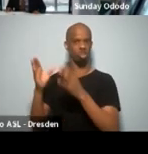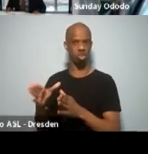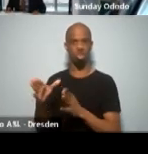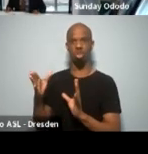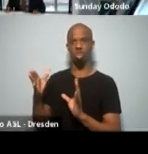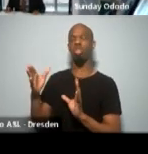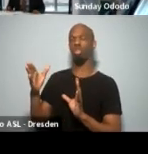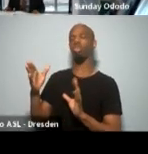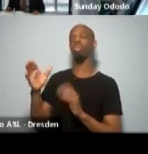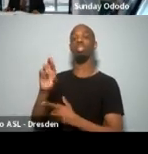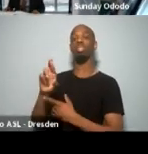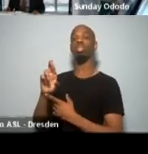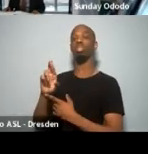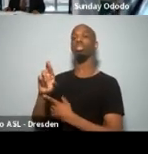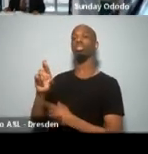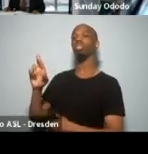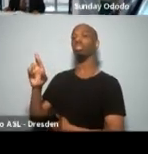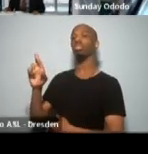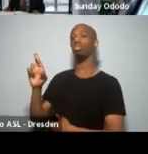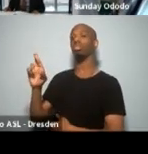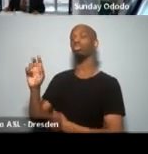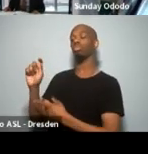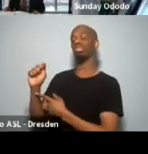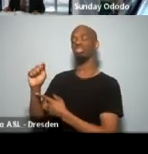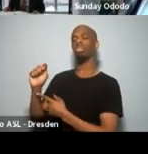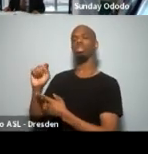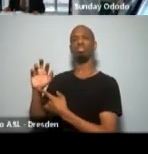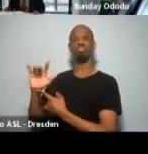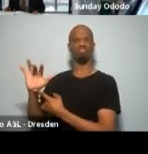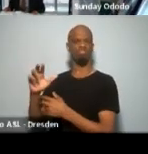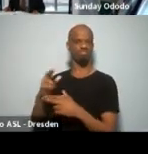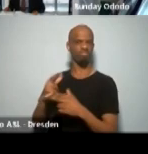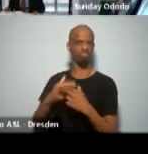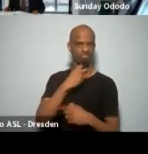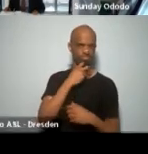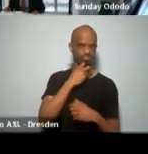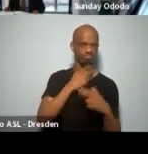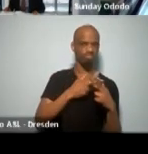has been in operation, actually, for about a year now,